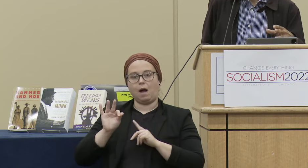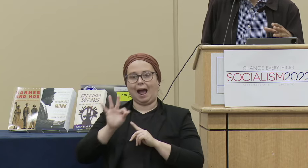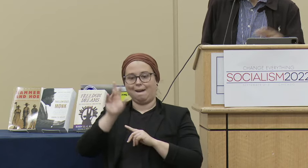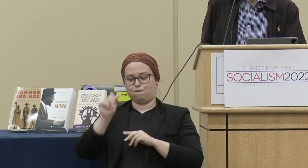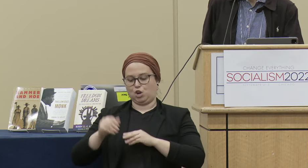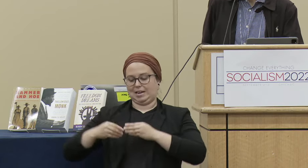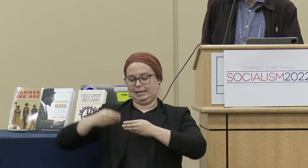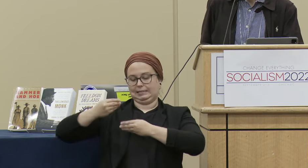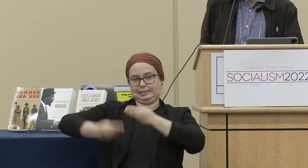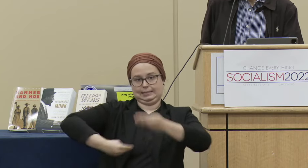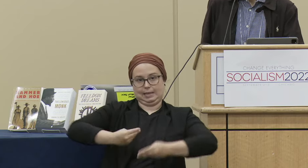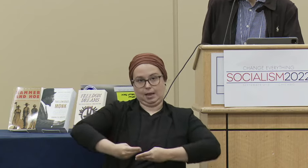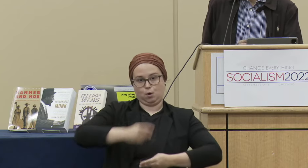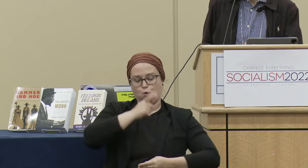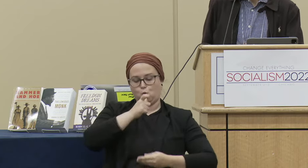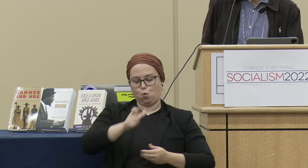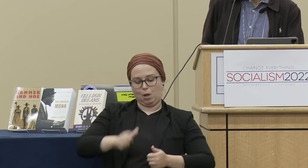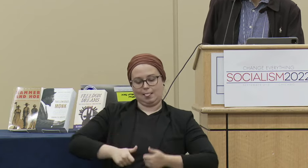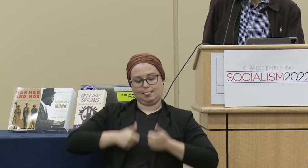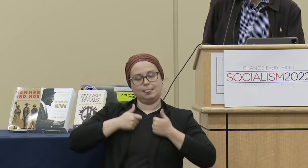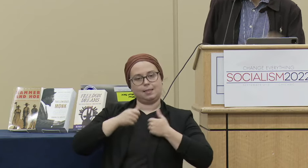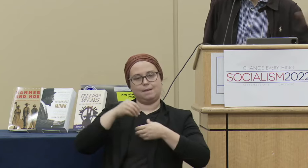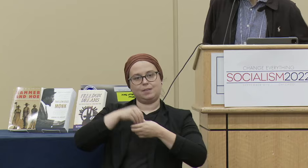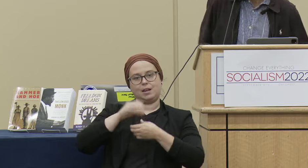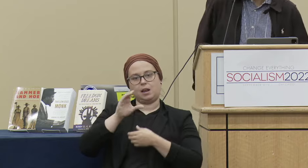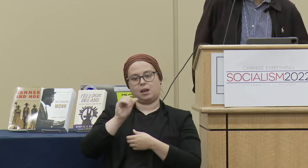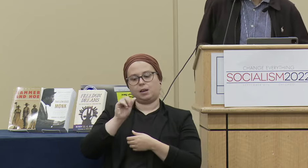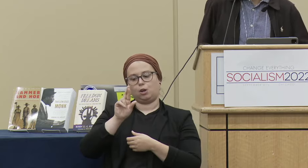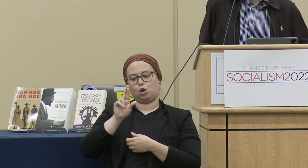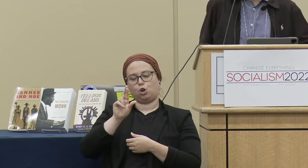of African descent, who are from the Caribbean, from Latin